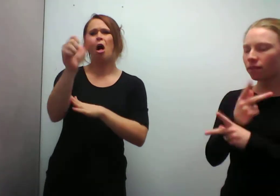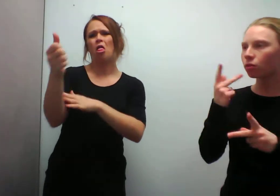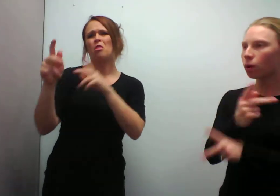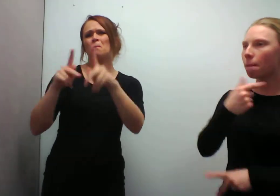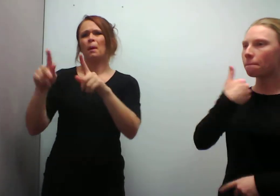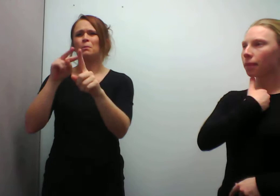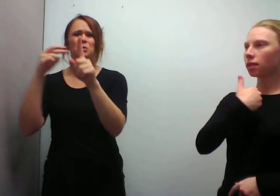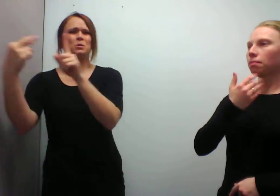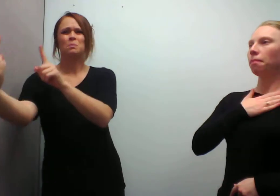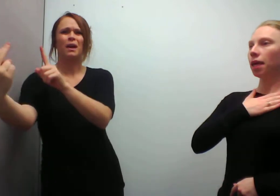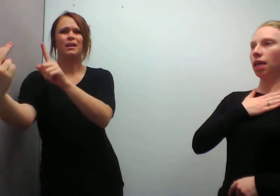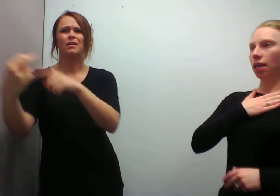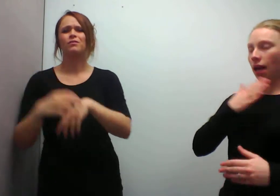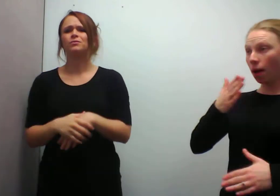to other people